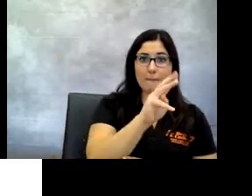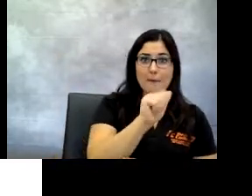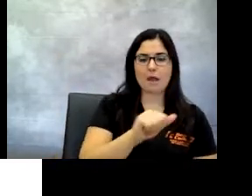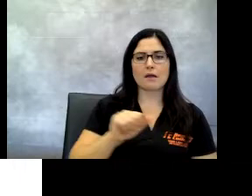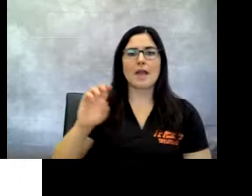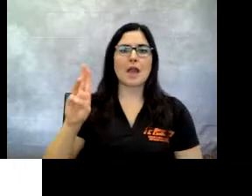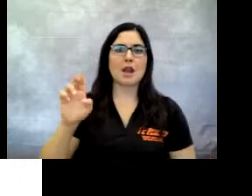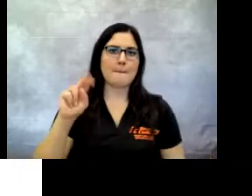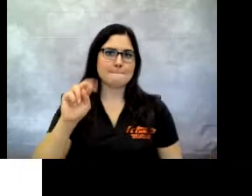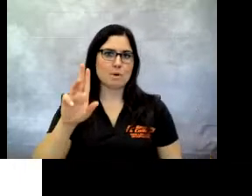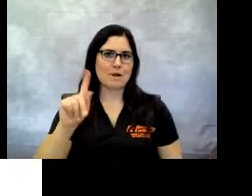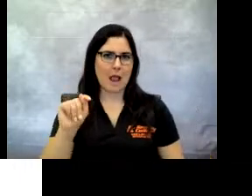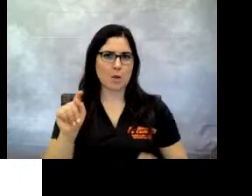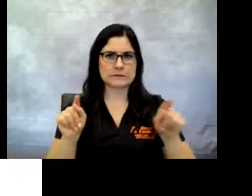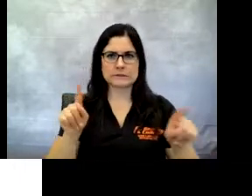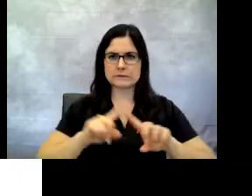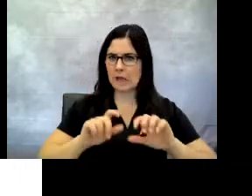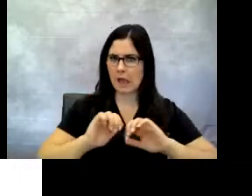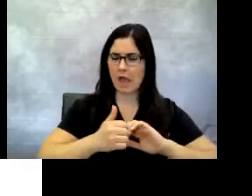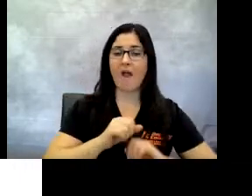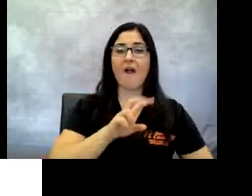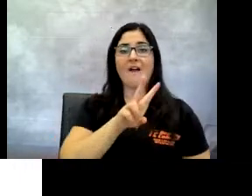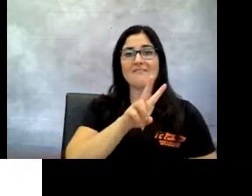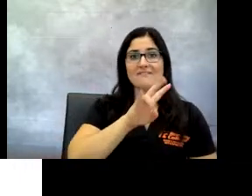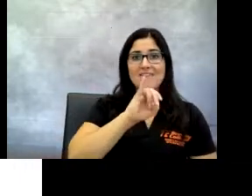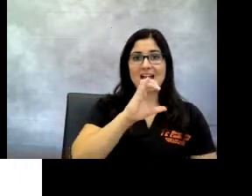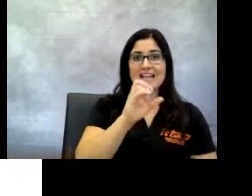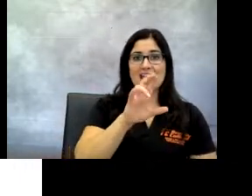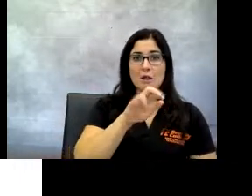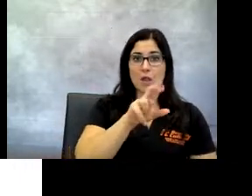And just to. Summarize, vicarious trauma is something that's very. Individually focused,